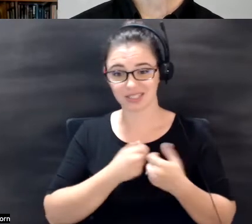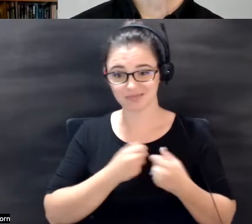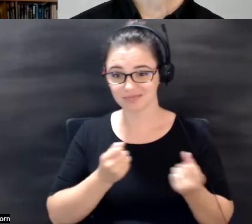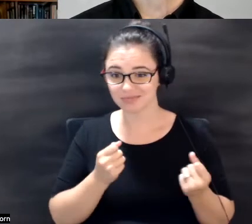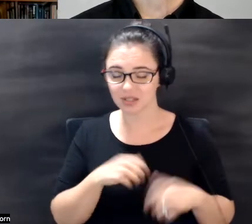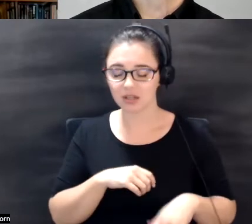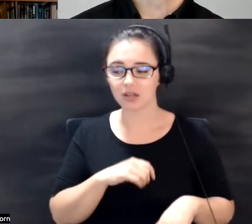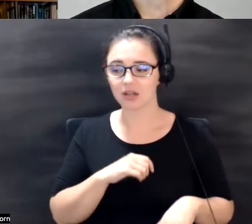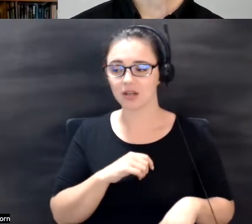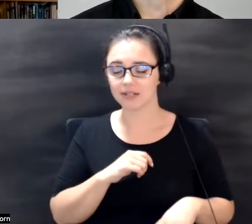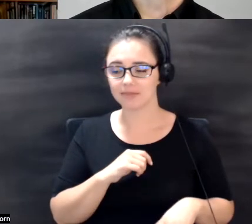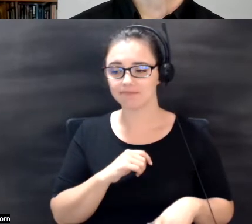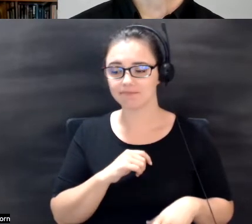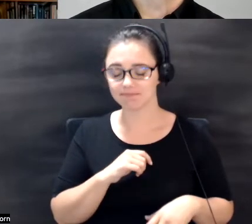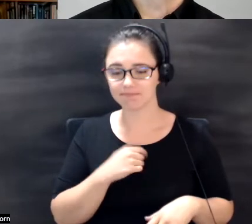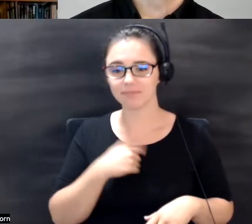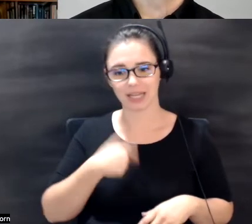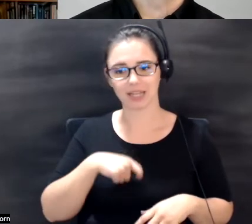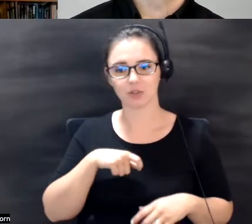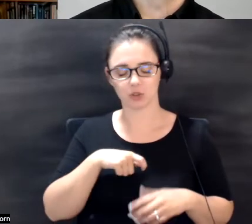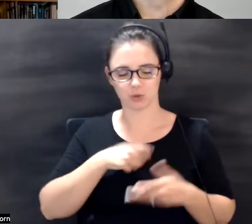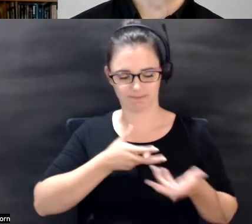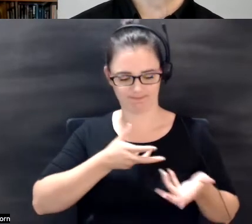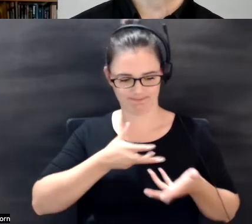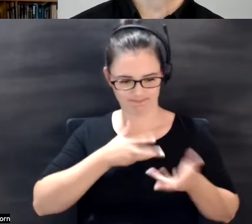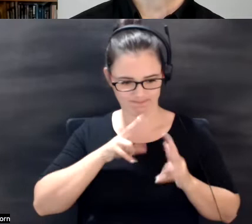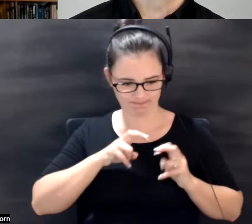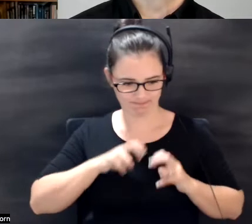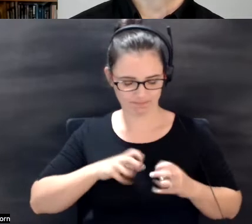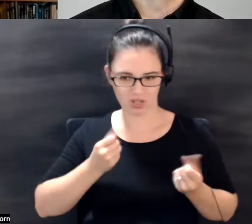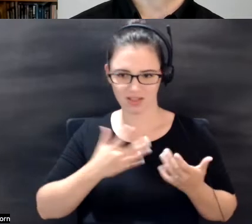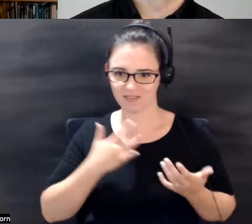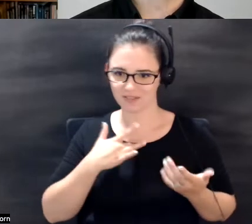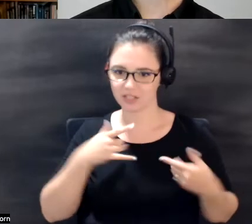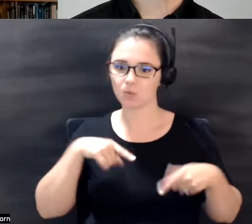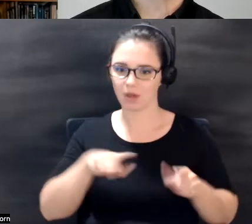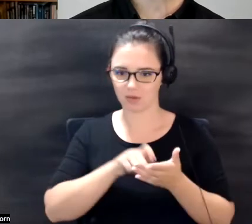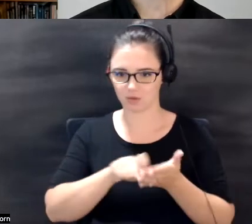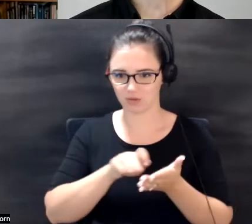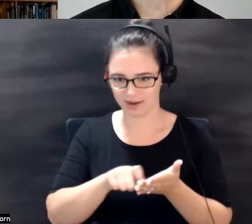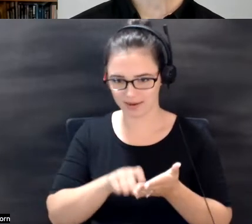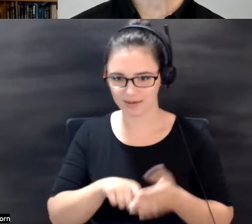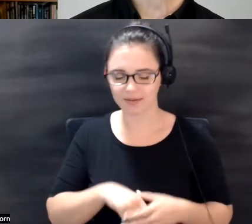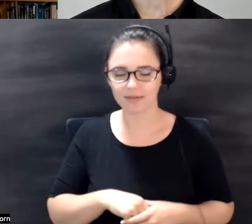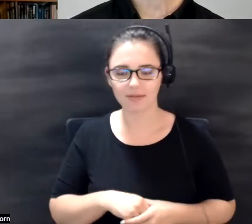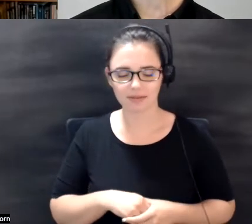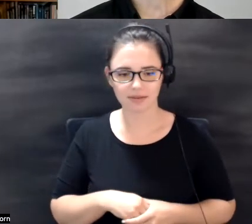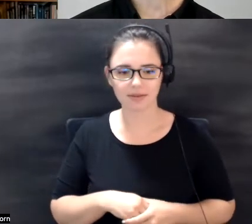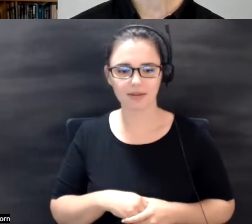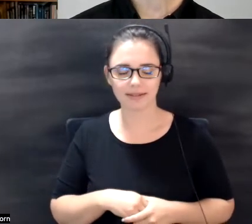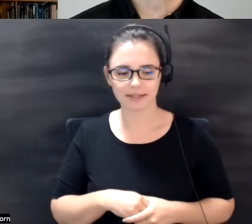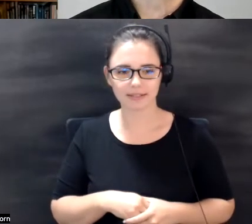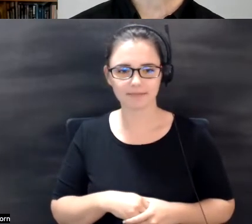um, I had to sit with a lot of those feelings while I was writing it, and um come to a space